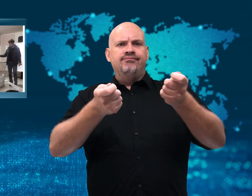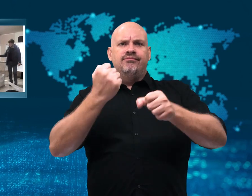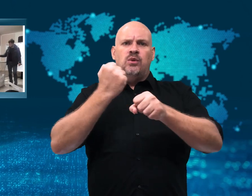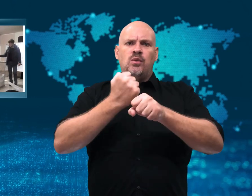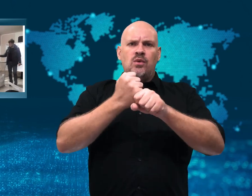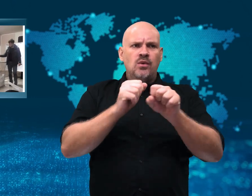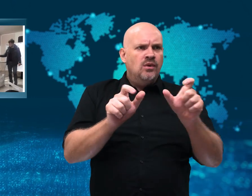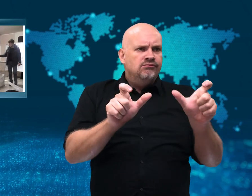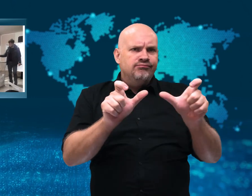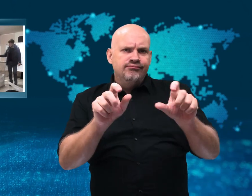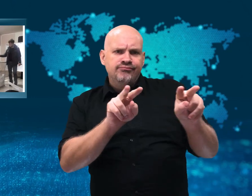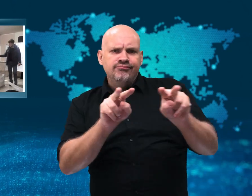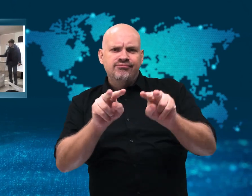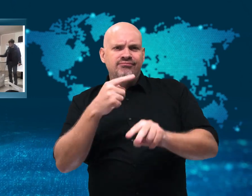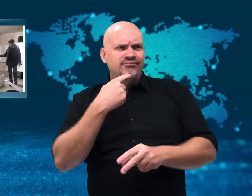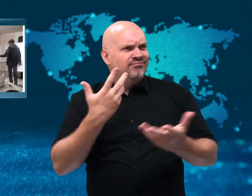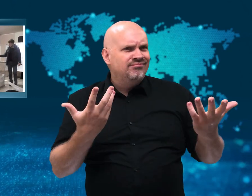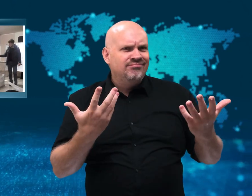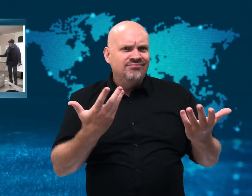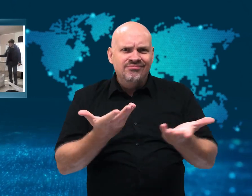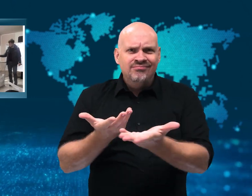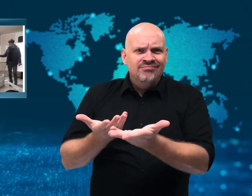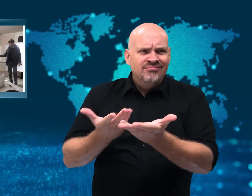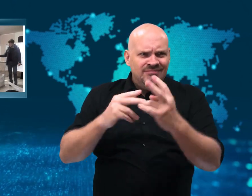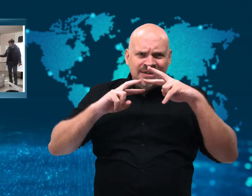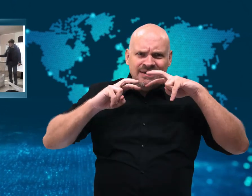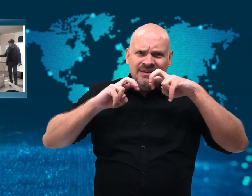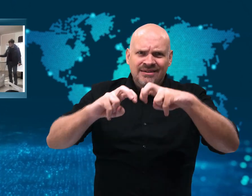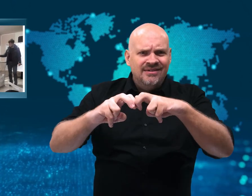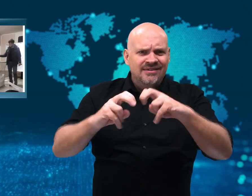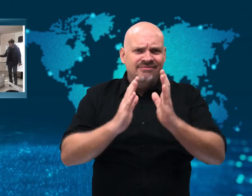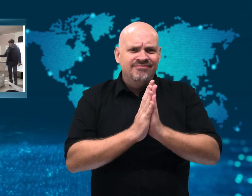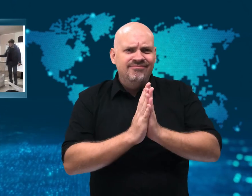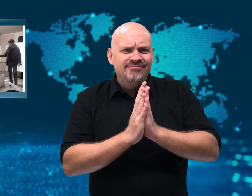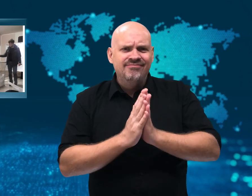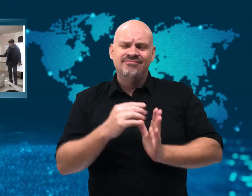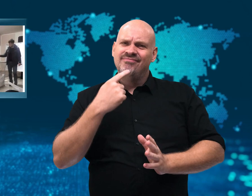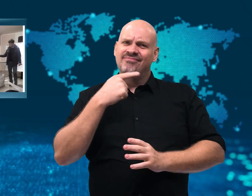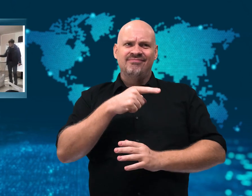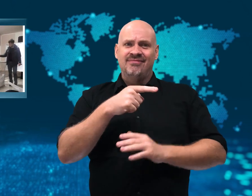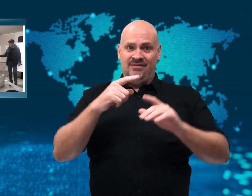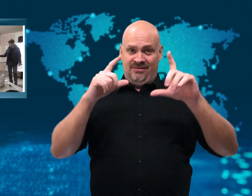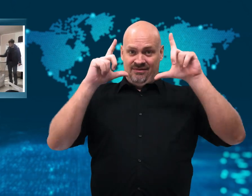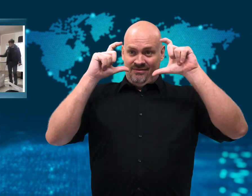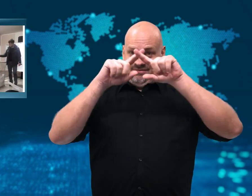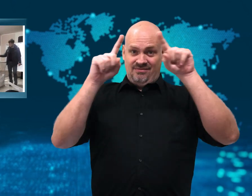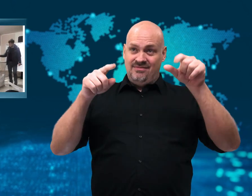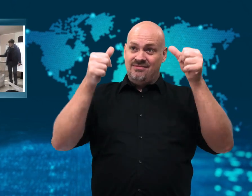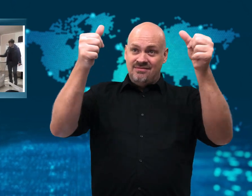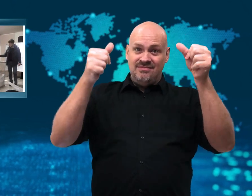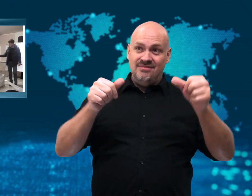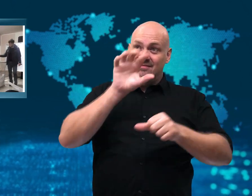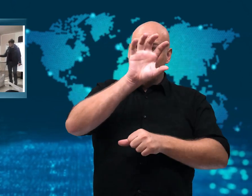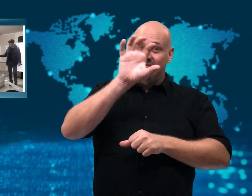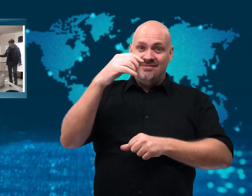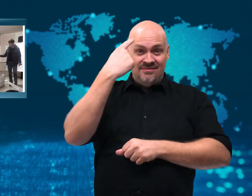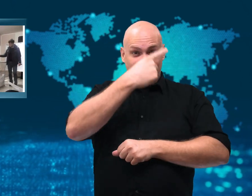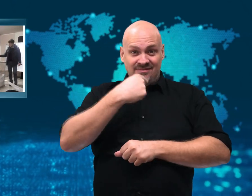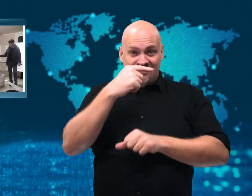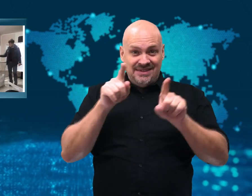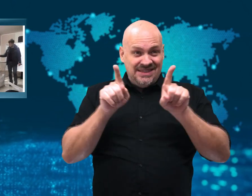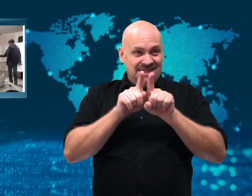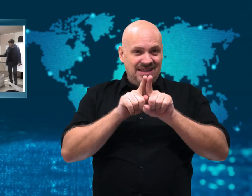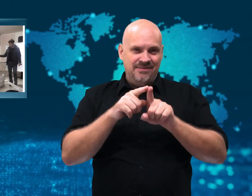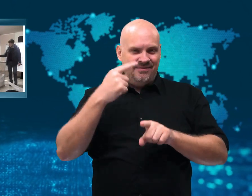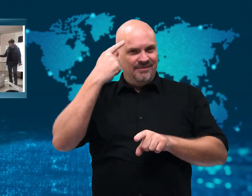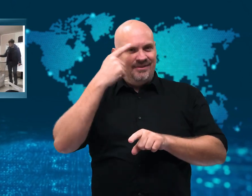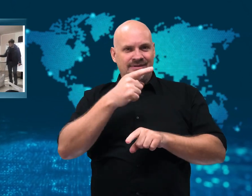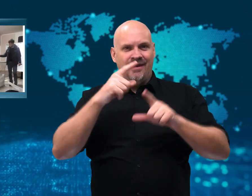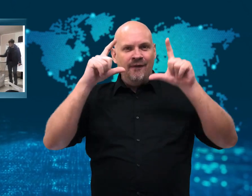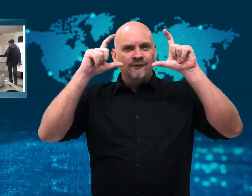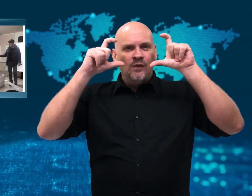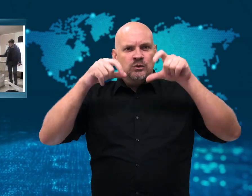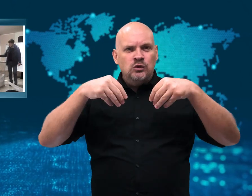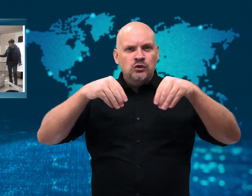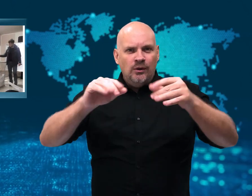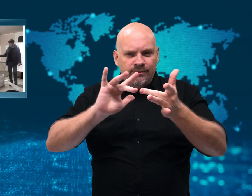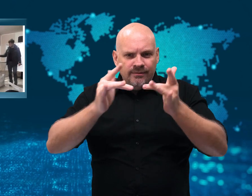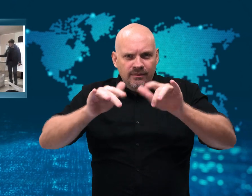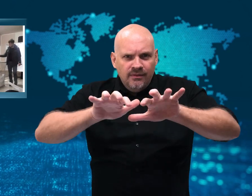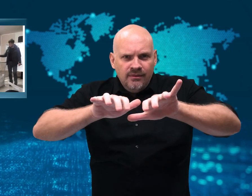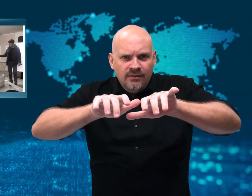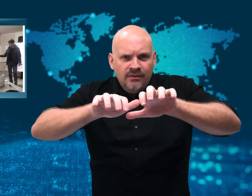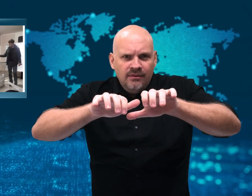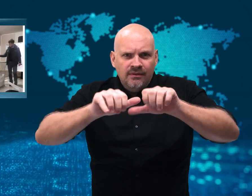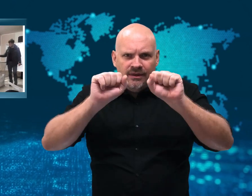The real Vishnevsky has urged the Election Commission to look into the situation.